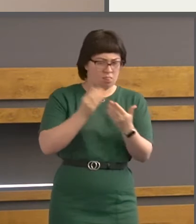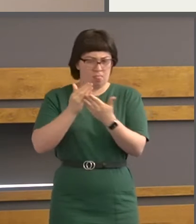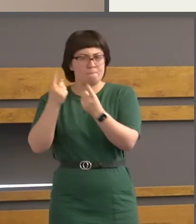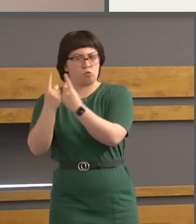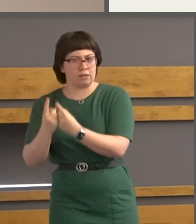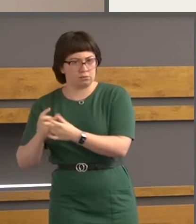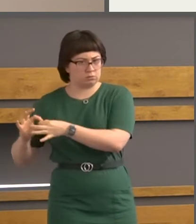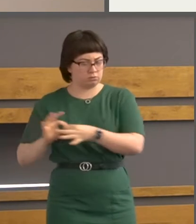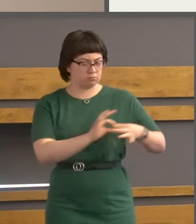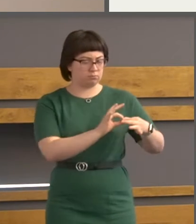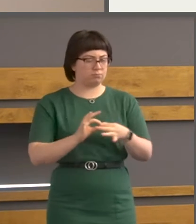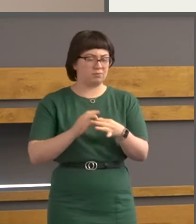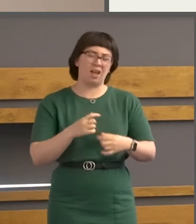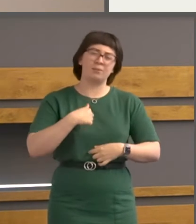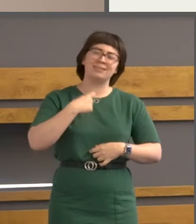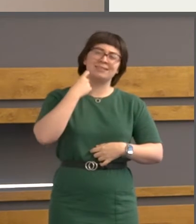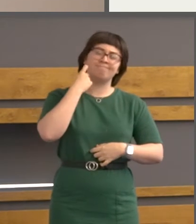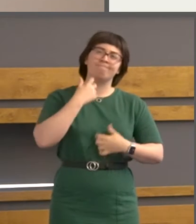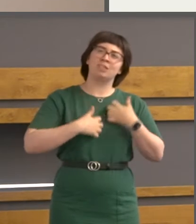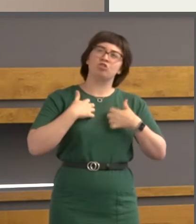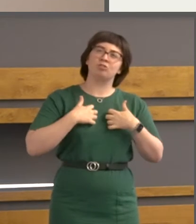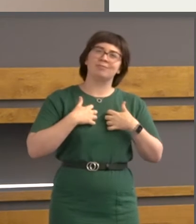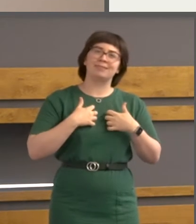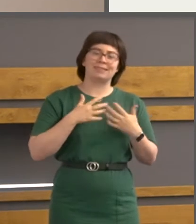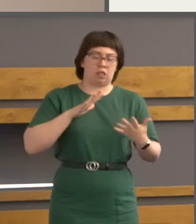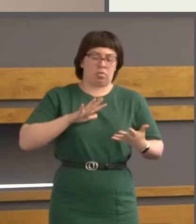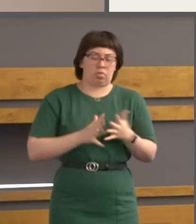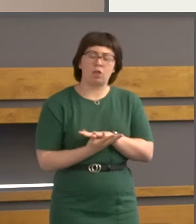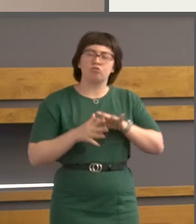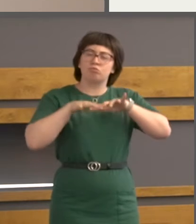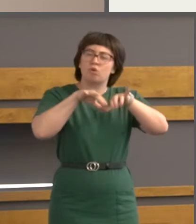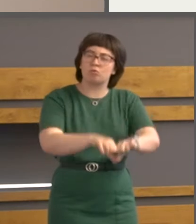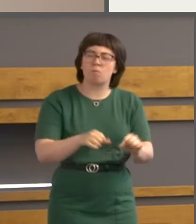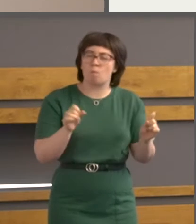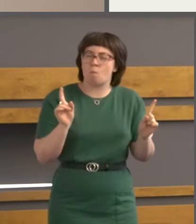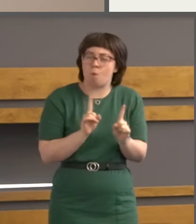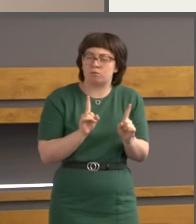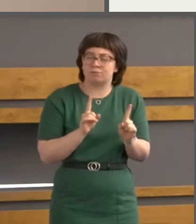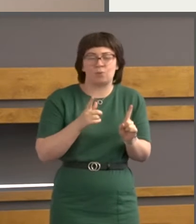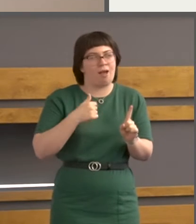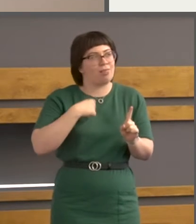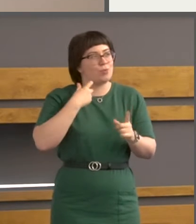I'm also interested in what a decolonial gesture could be. And I became interested in hand making paper